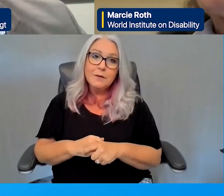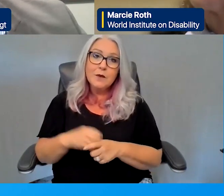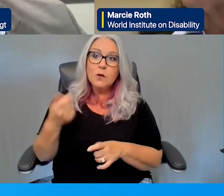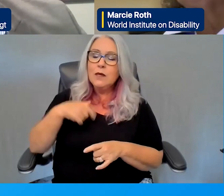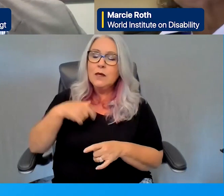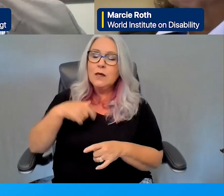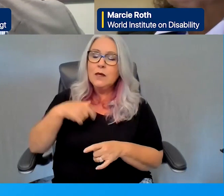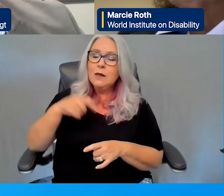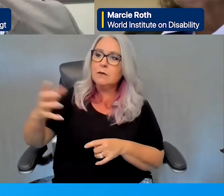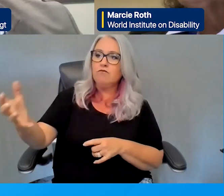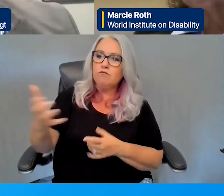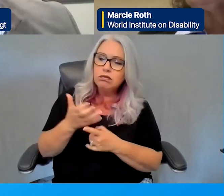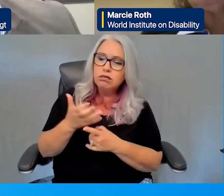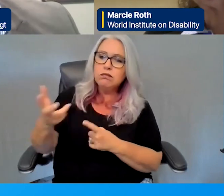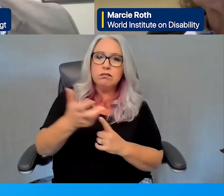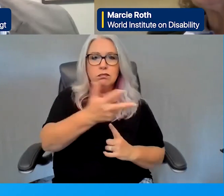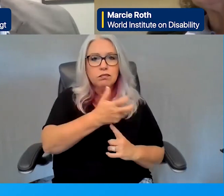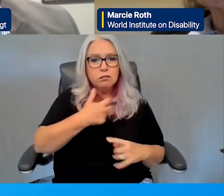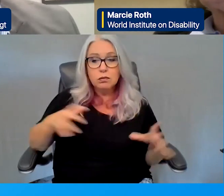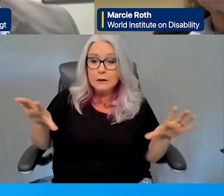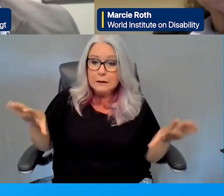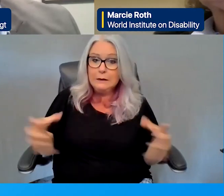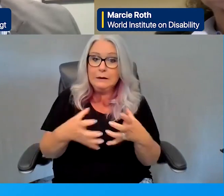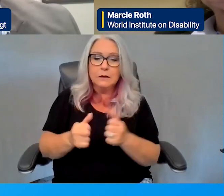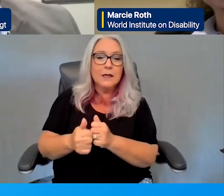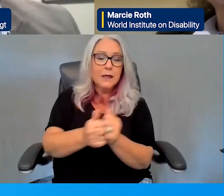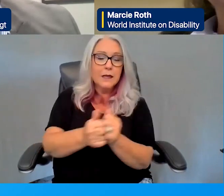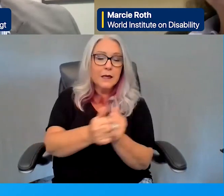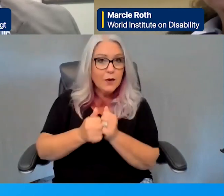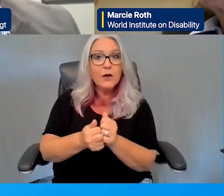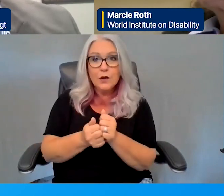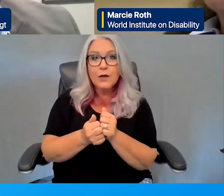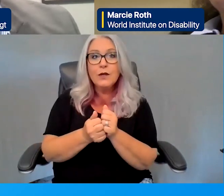with us to put an end to this